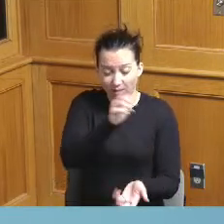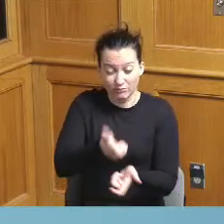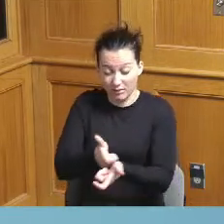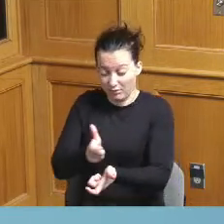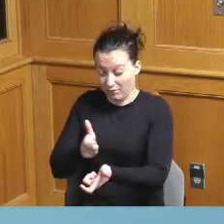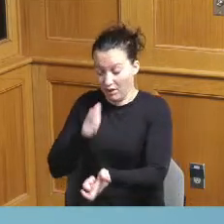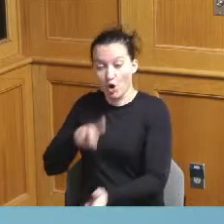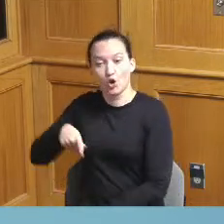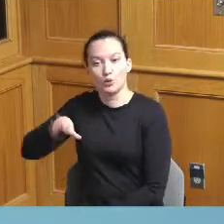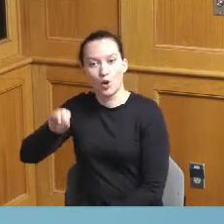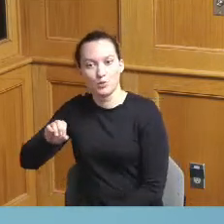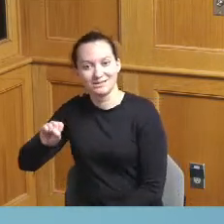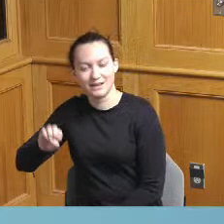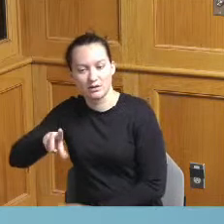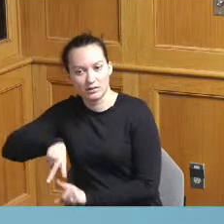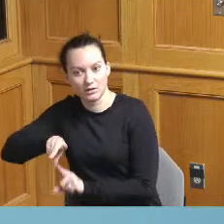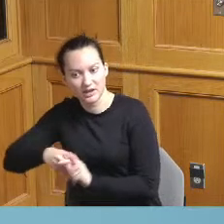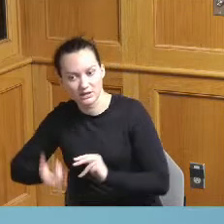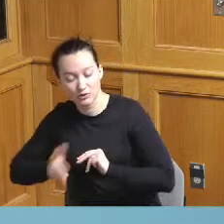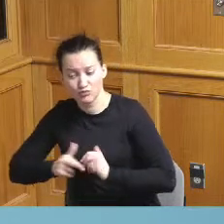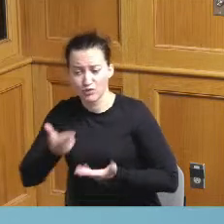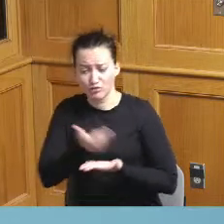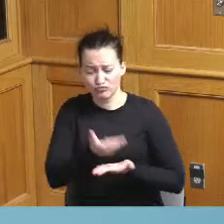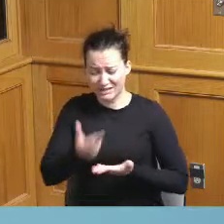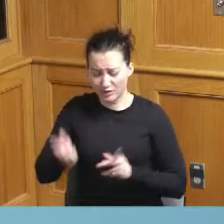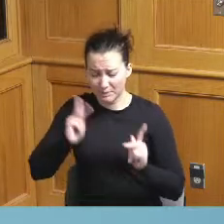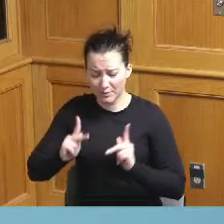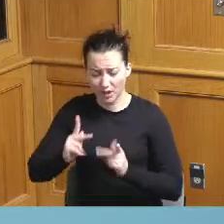filers increase the course resources and Personnel are stretched to the Limit